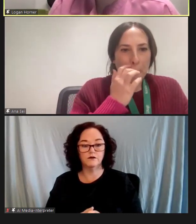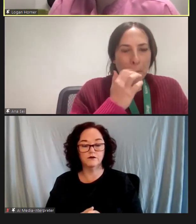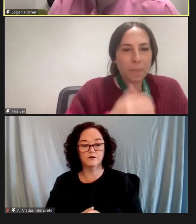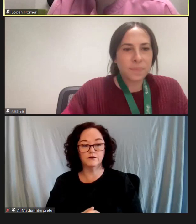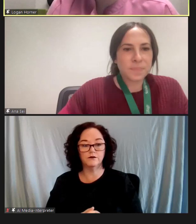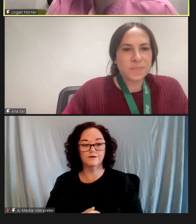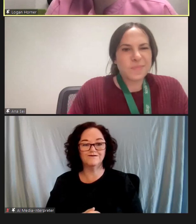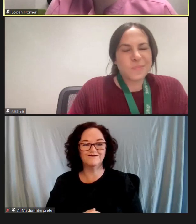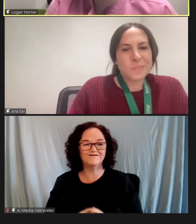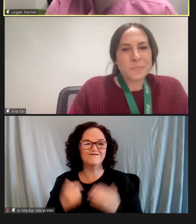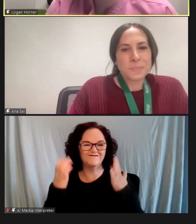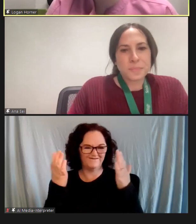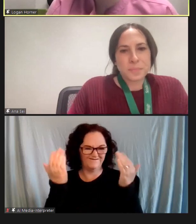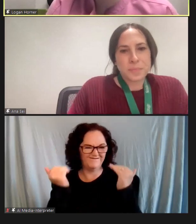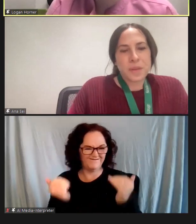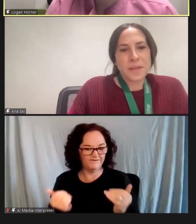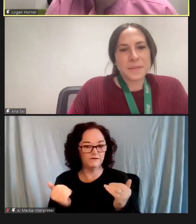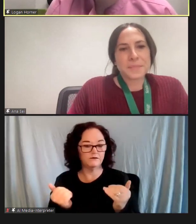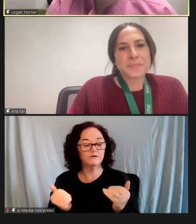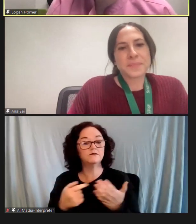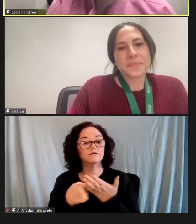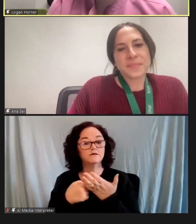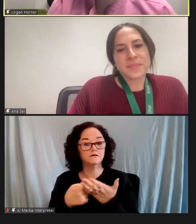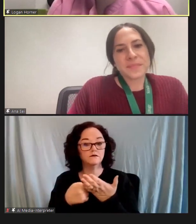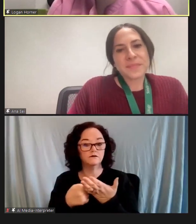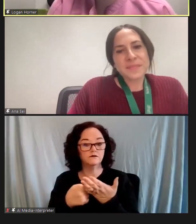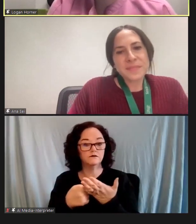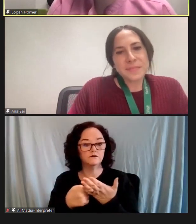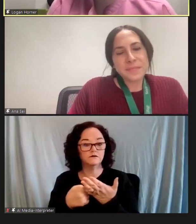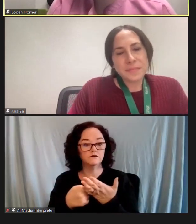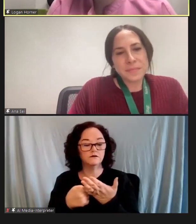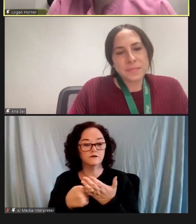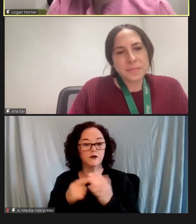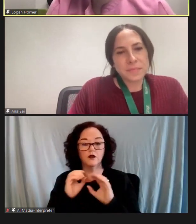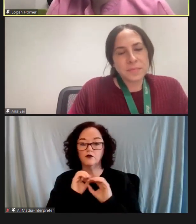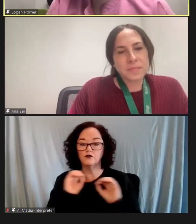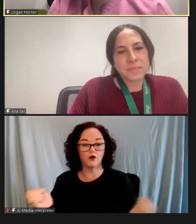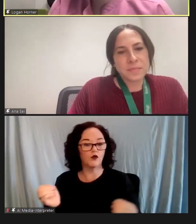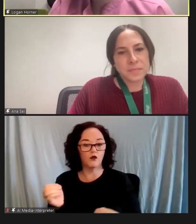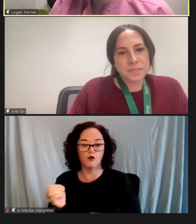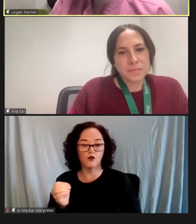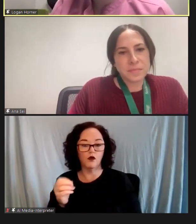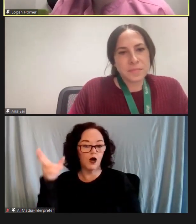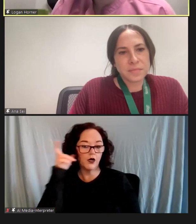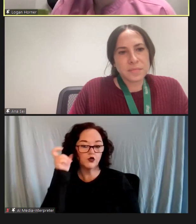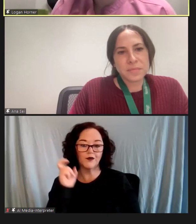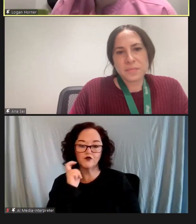going to talk about is no auditory nerve